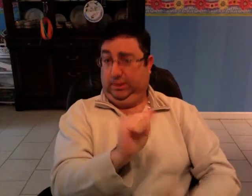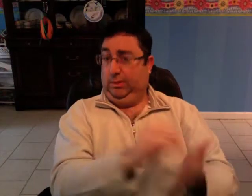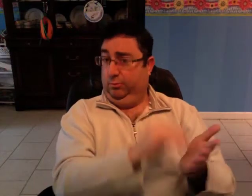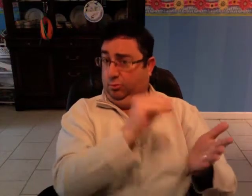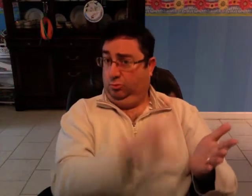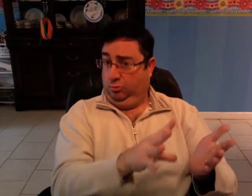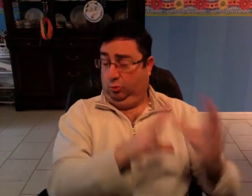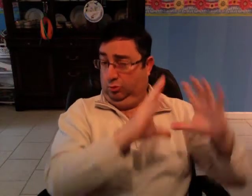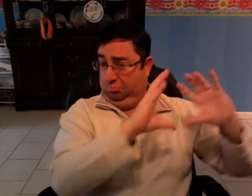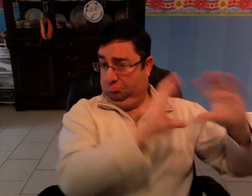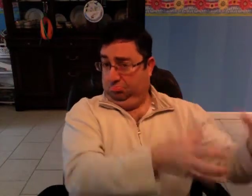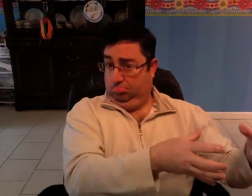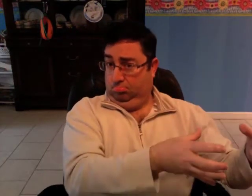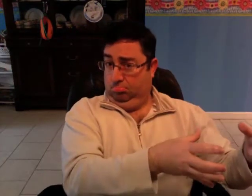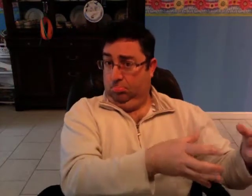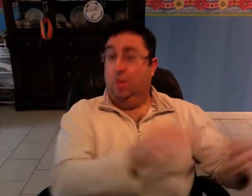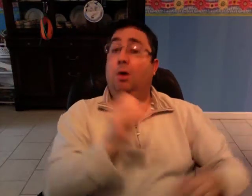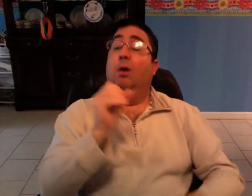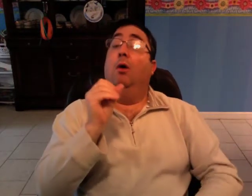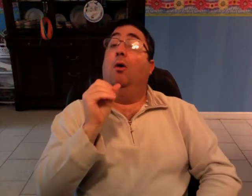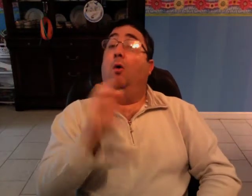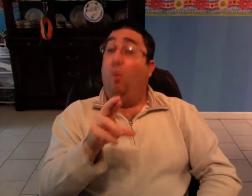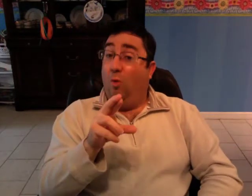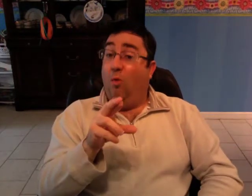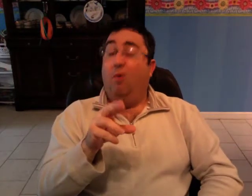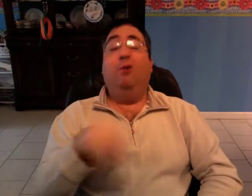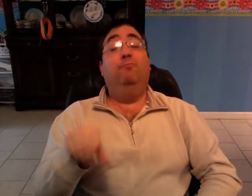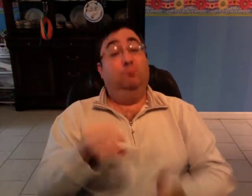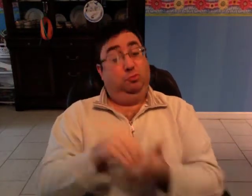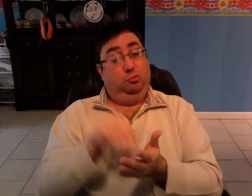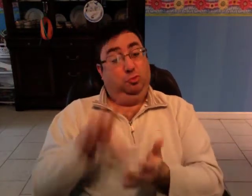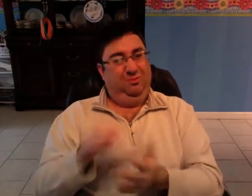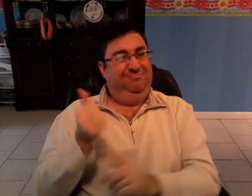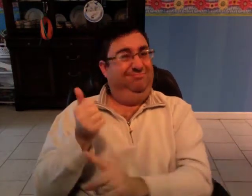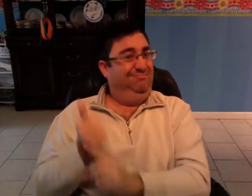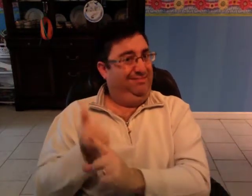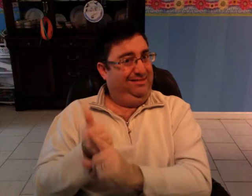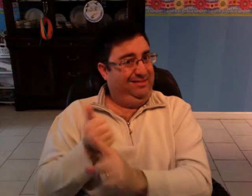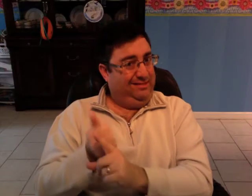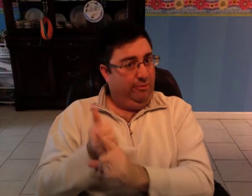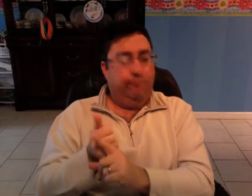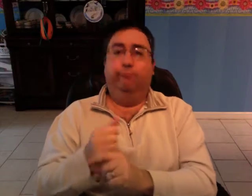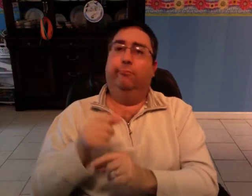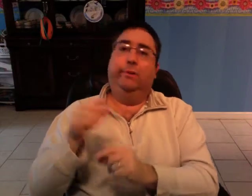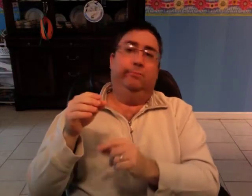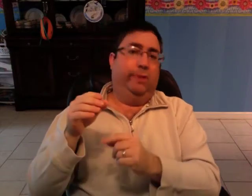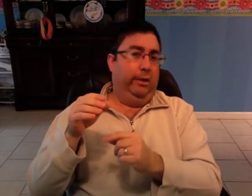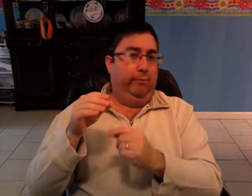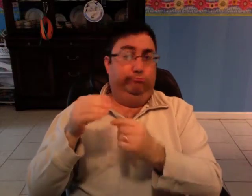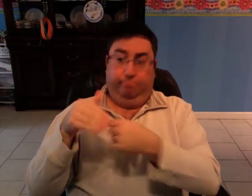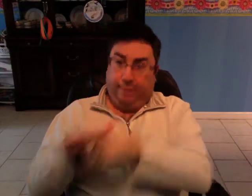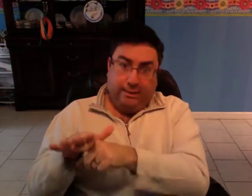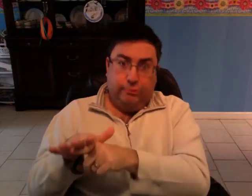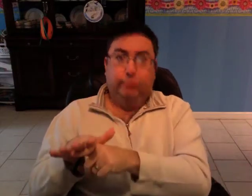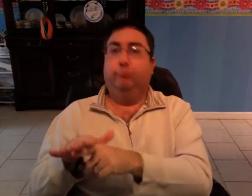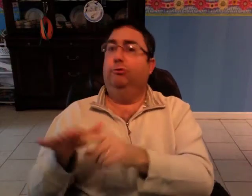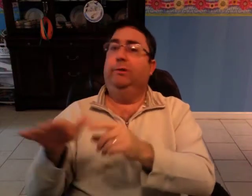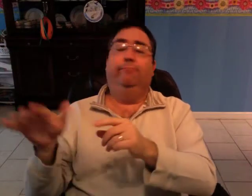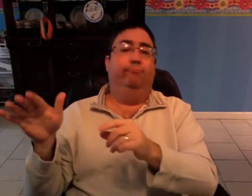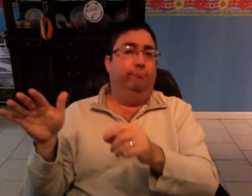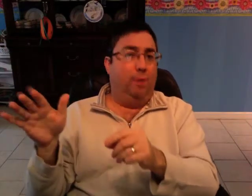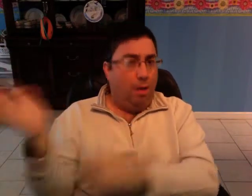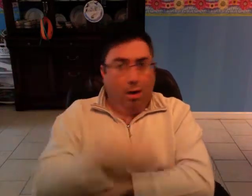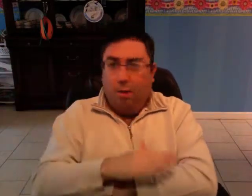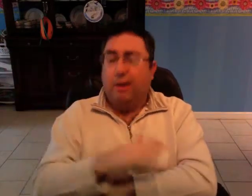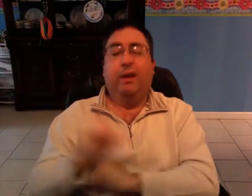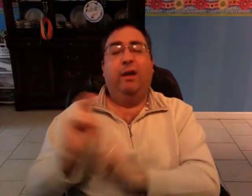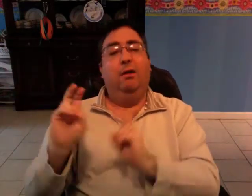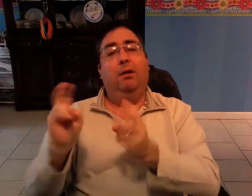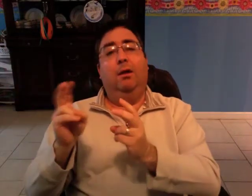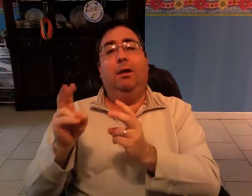or if they're fully mainstreamed, they get